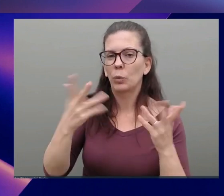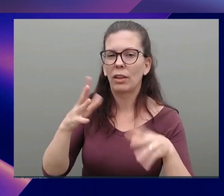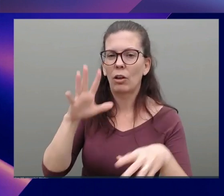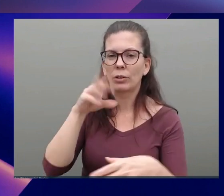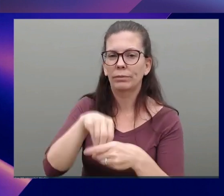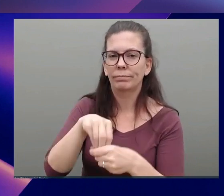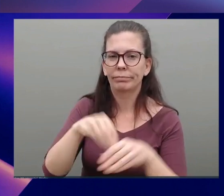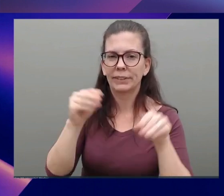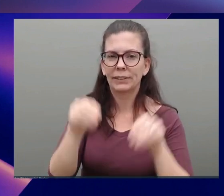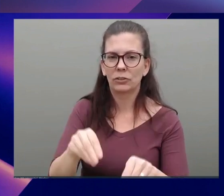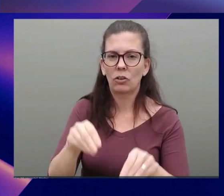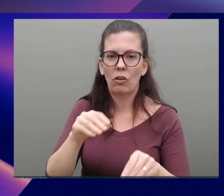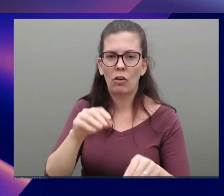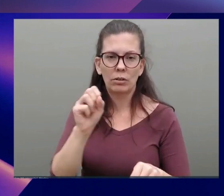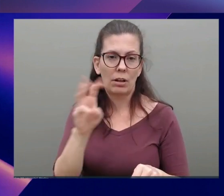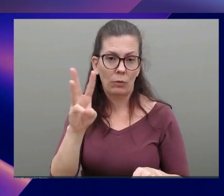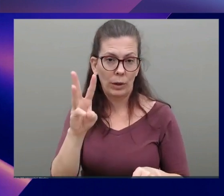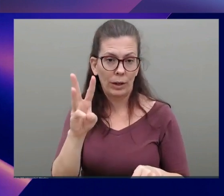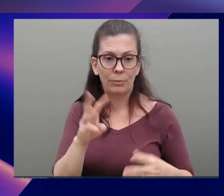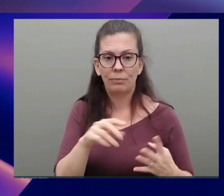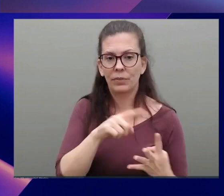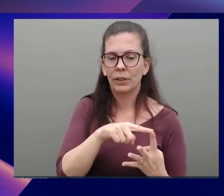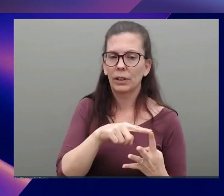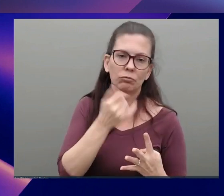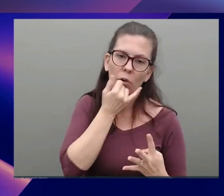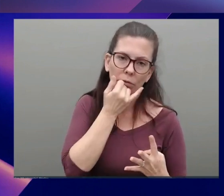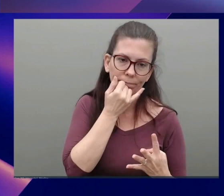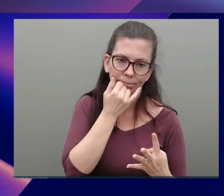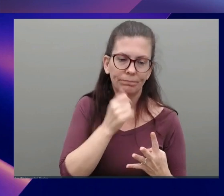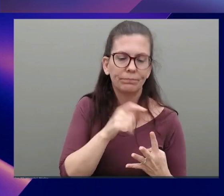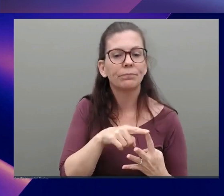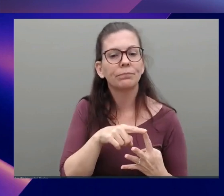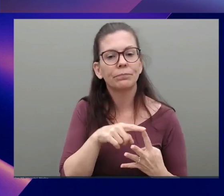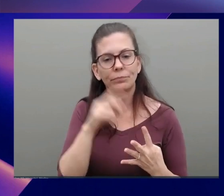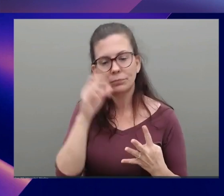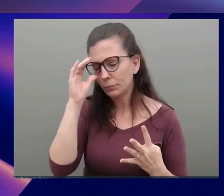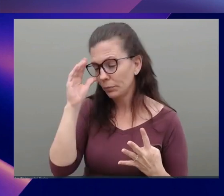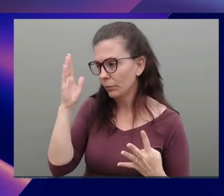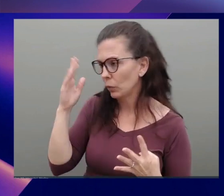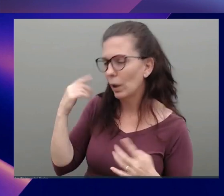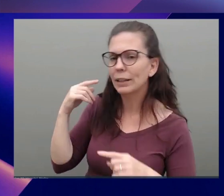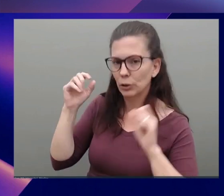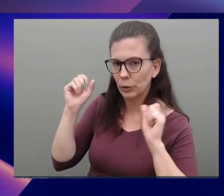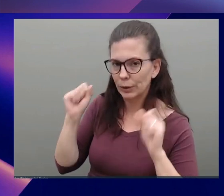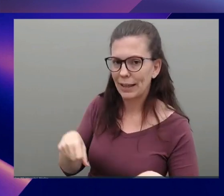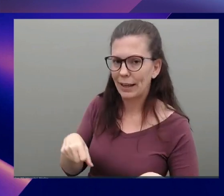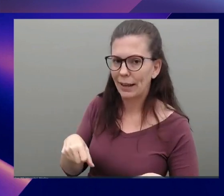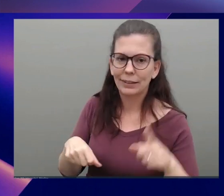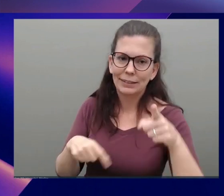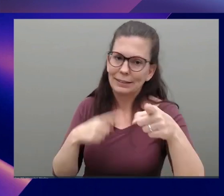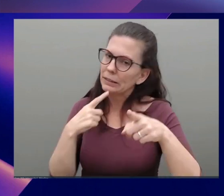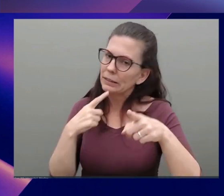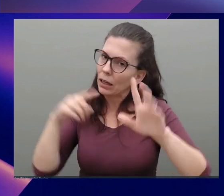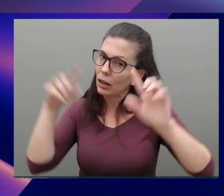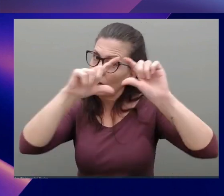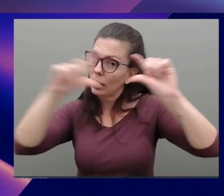So, option A is wrong, right? Because you can have installed software. Because it cannot be included, yeah. That's the key word here, not.